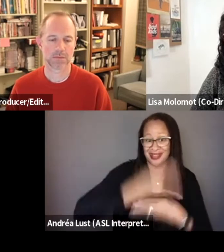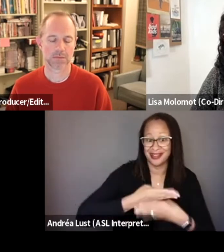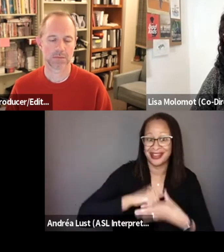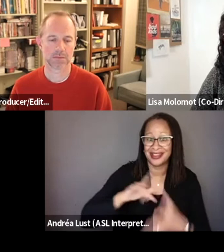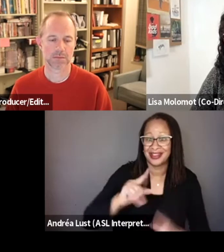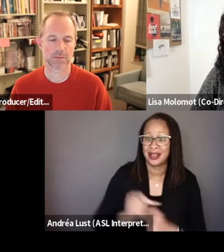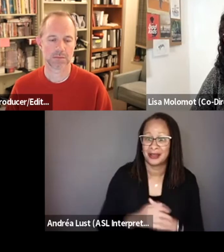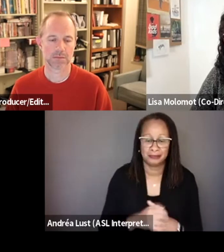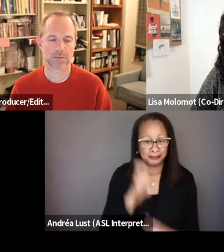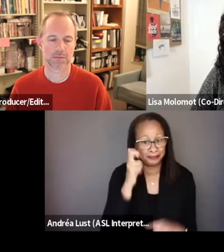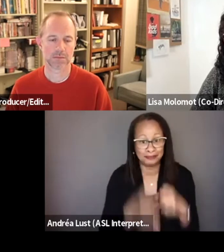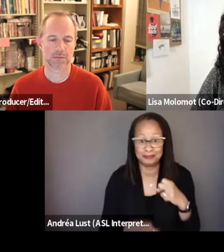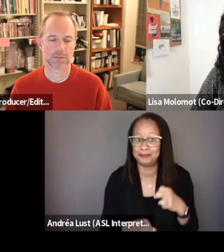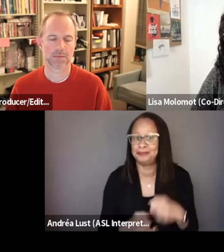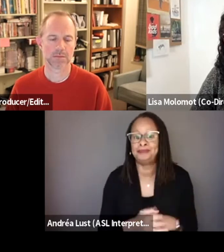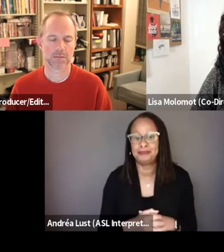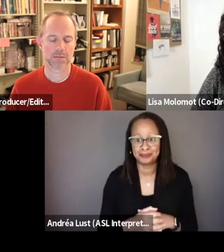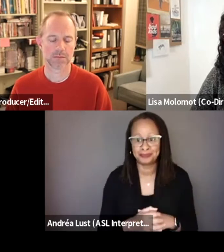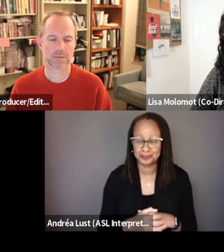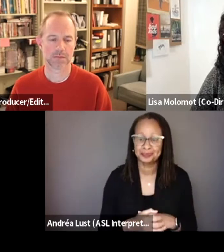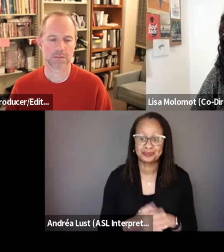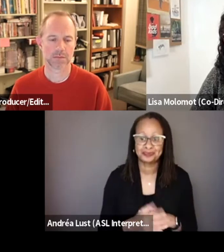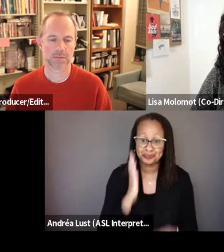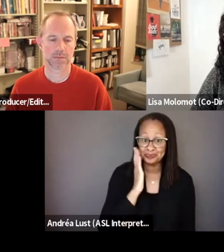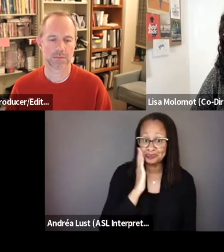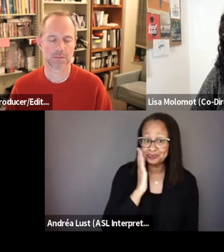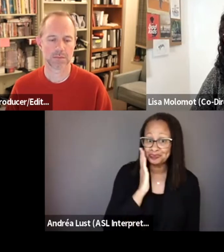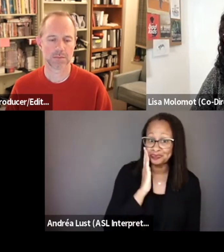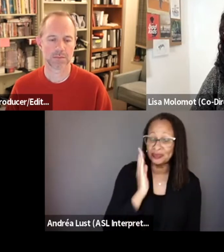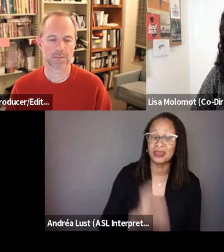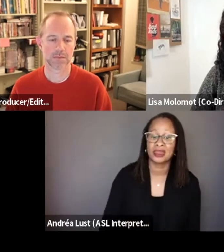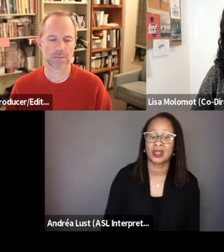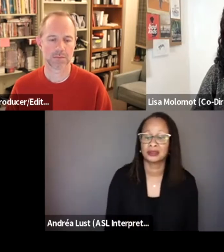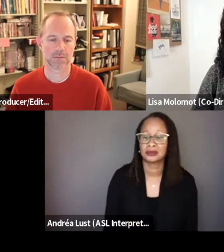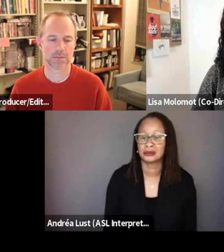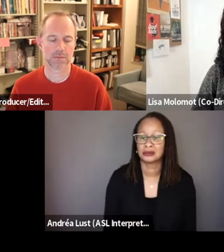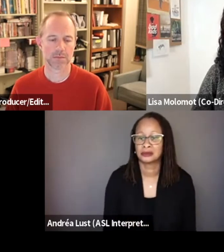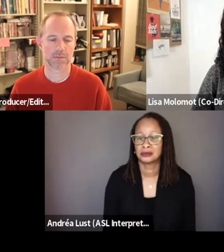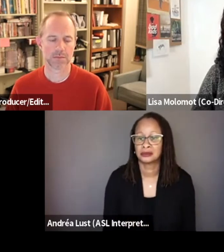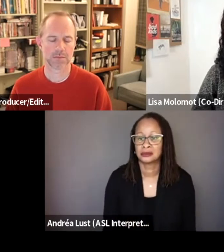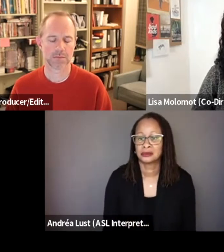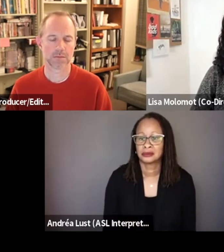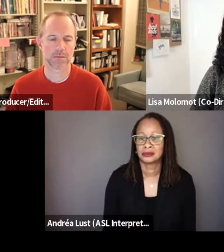It's really hard, I know, but, I mean, you know, let's do it.